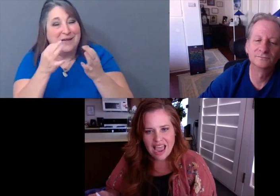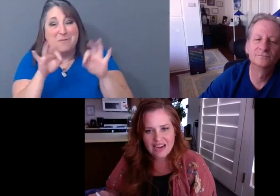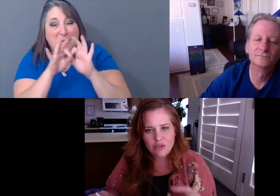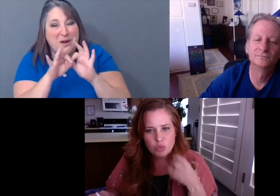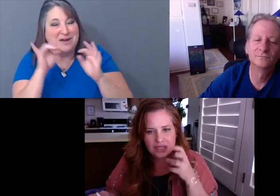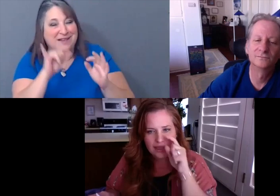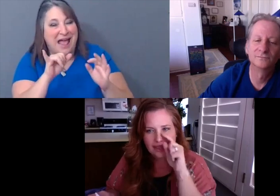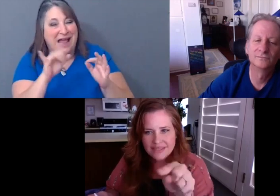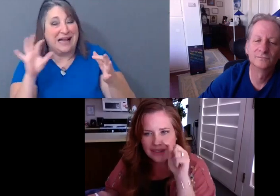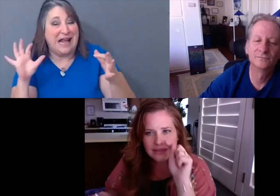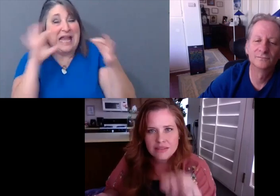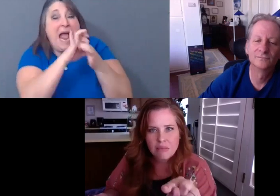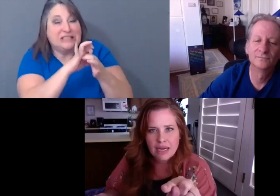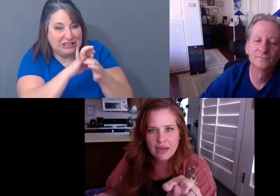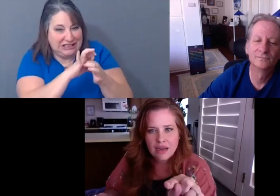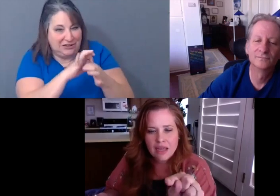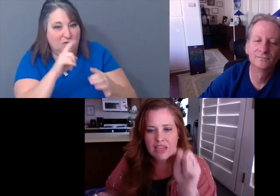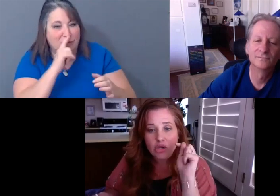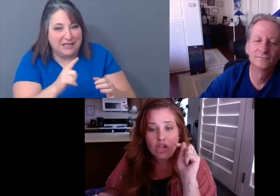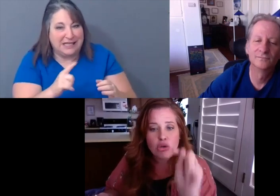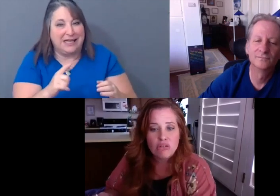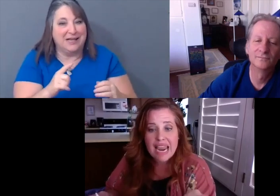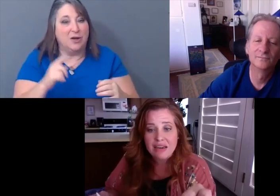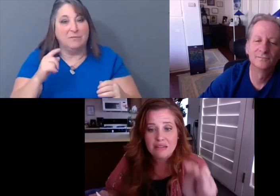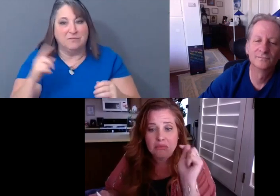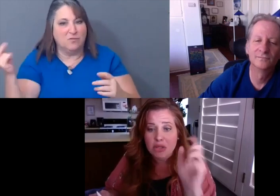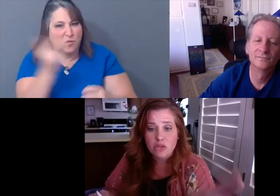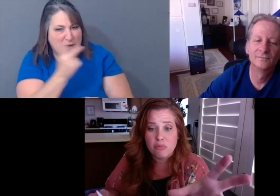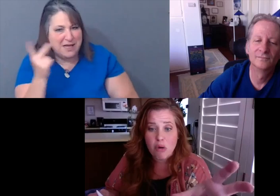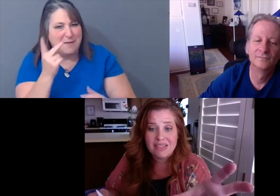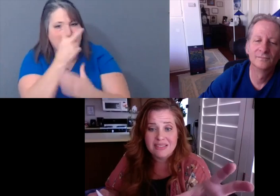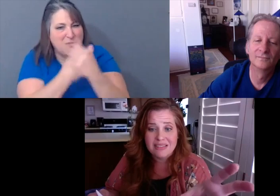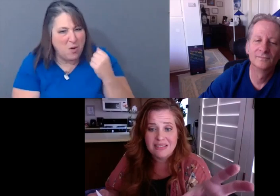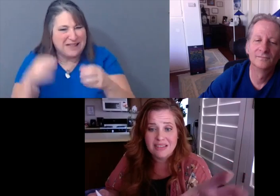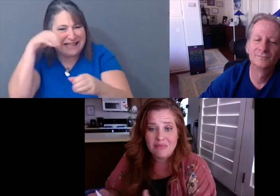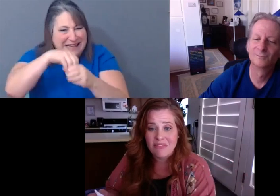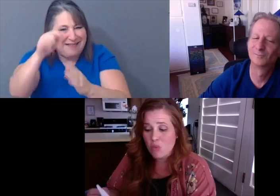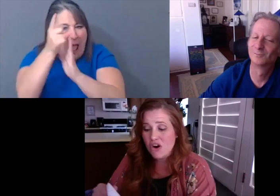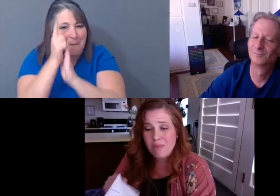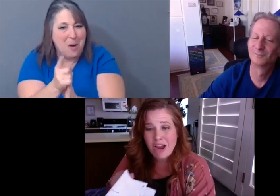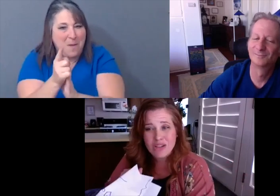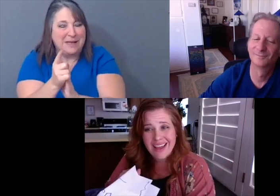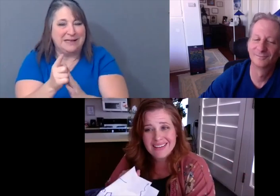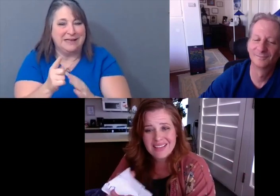and really listening to somebody, then you can create beautiful moments. But if you're worried about your lines